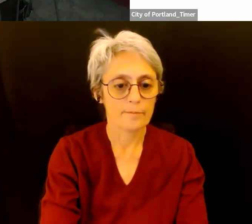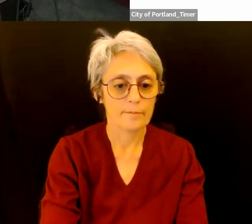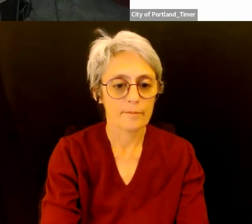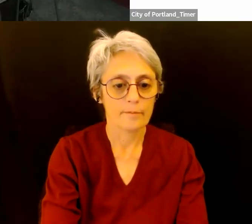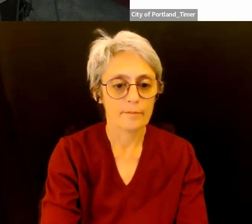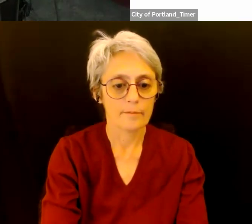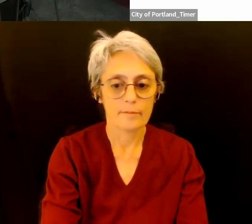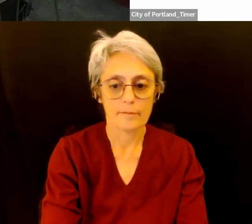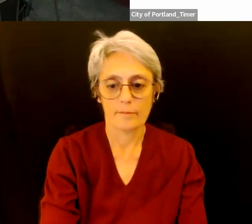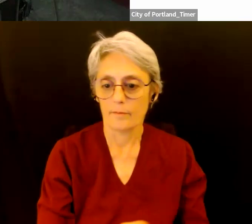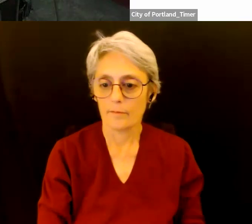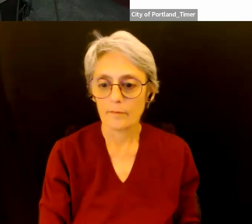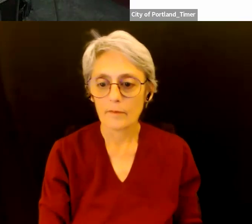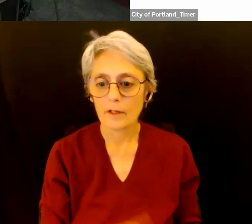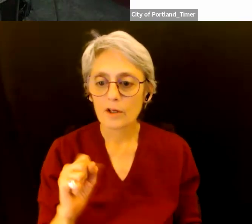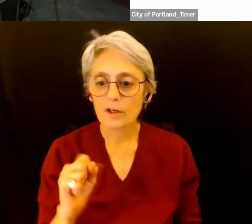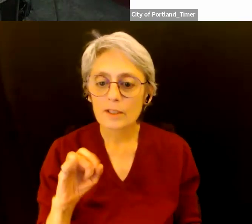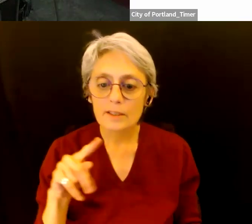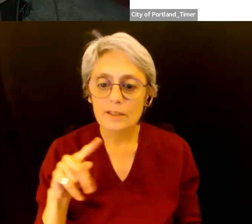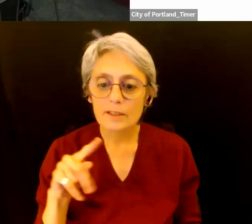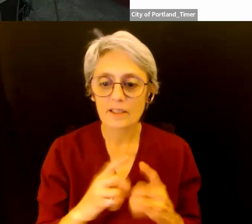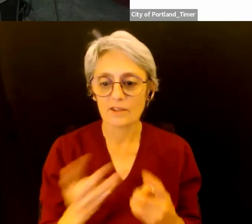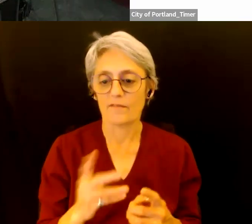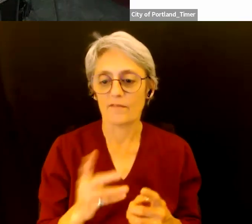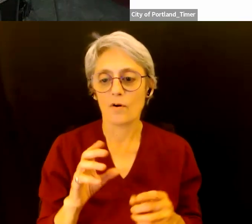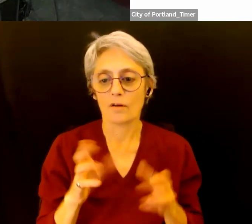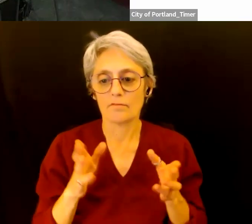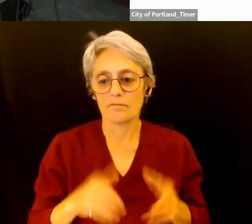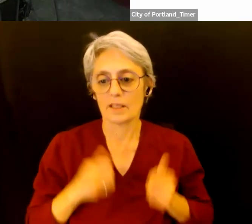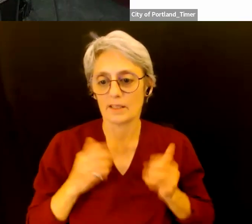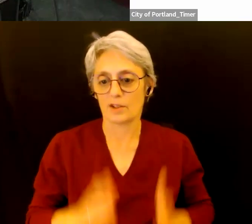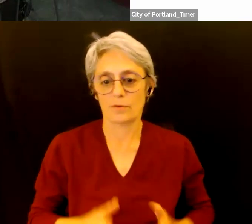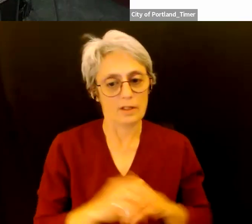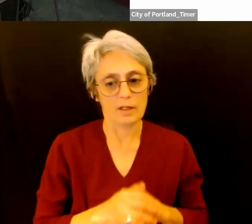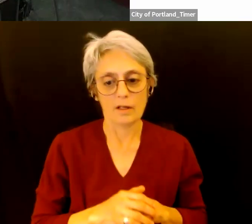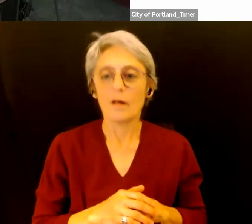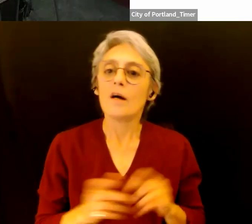First, I just want to say it's all important. Everything you're hearing is important. These are all vital services.